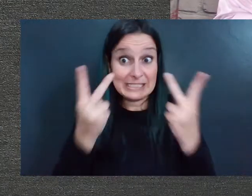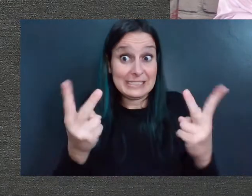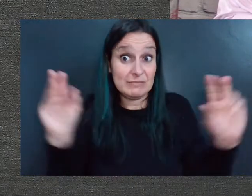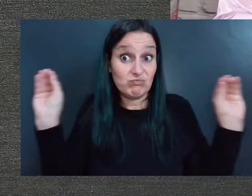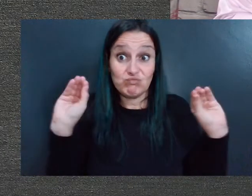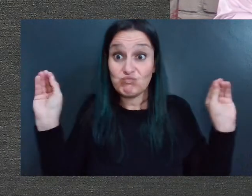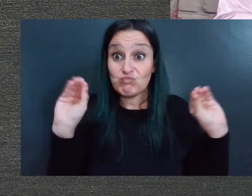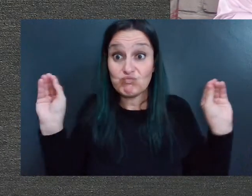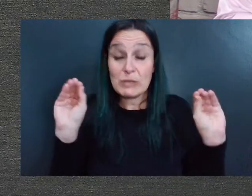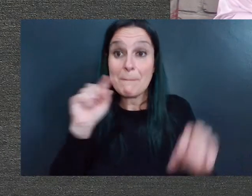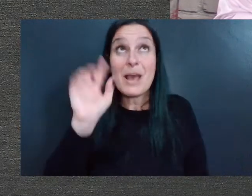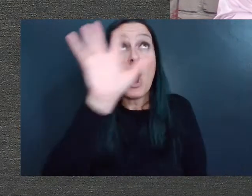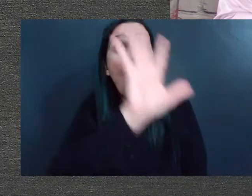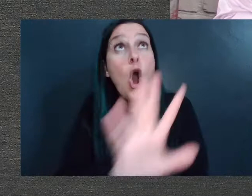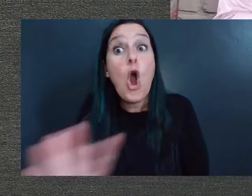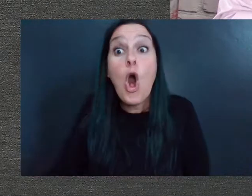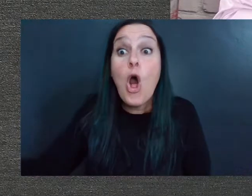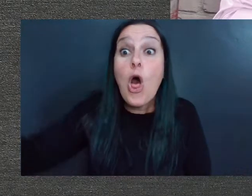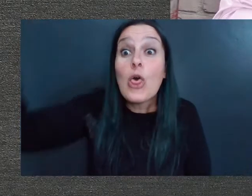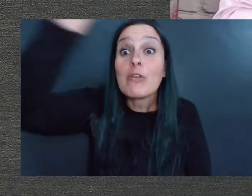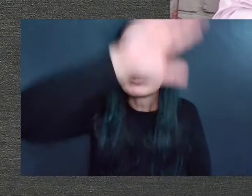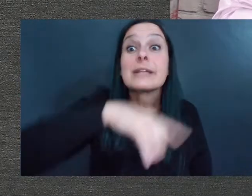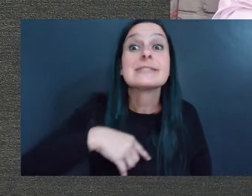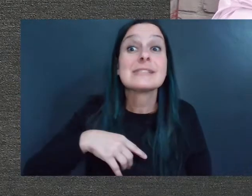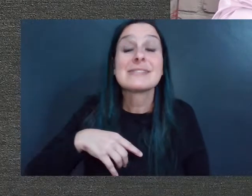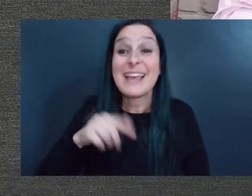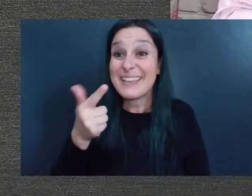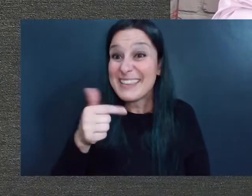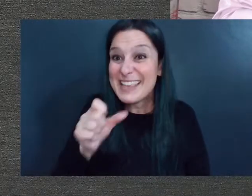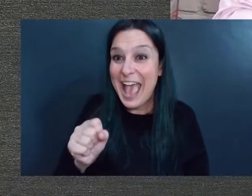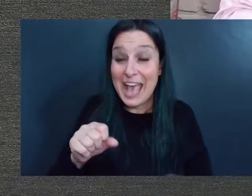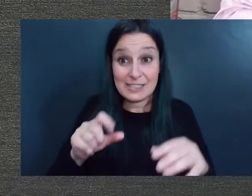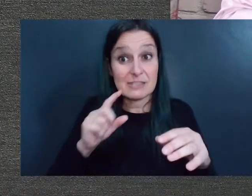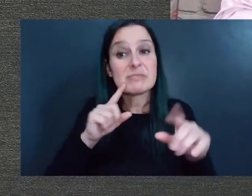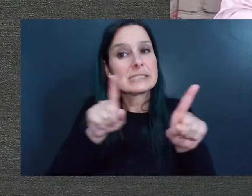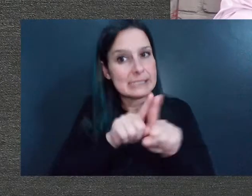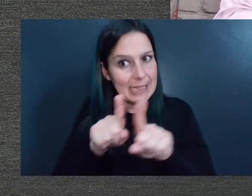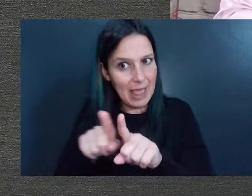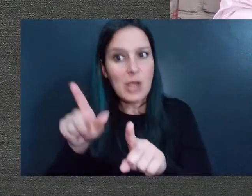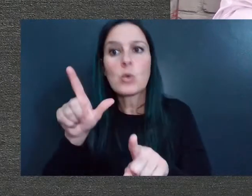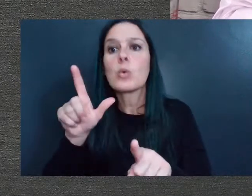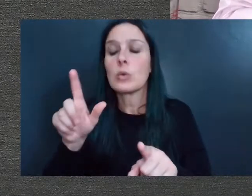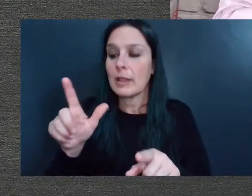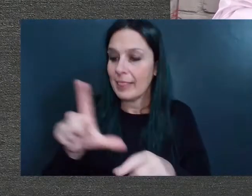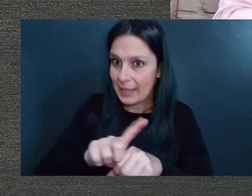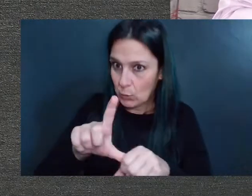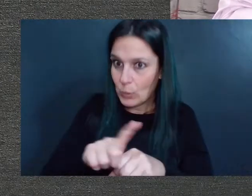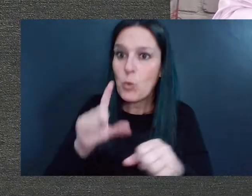Yeah, it's all around us. And gas fills up the shape of a container that it's in.